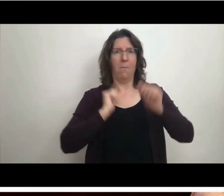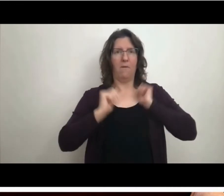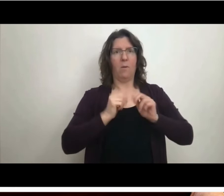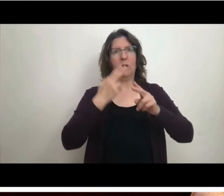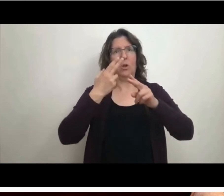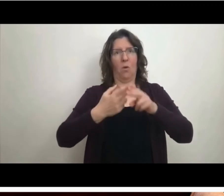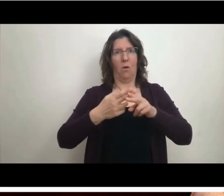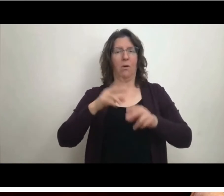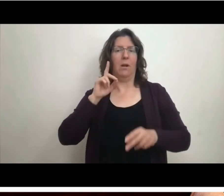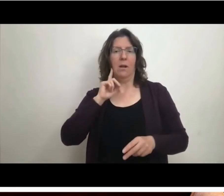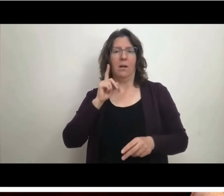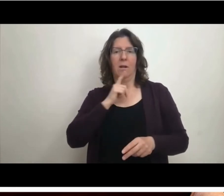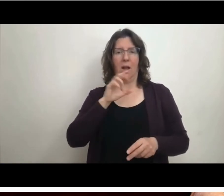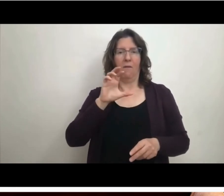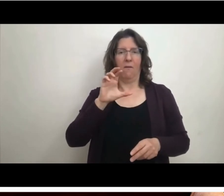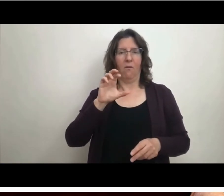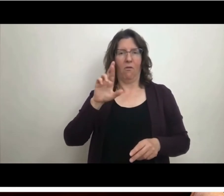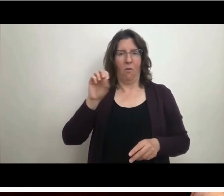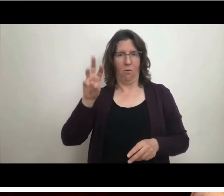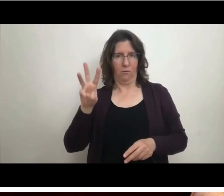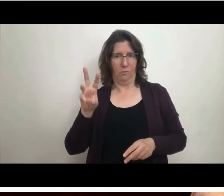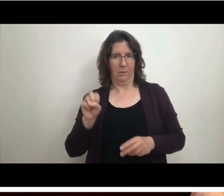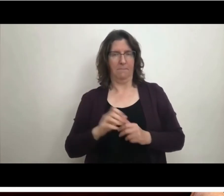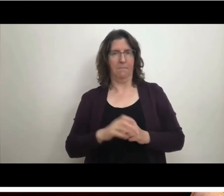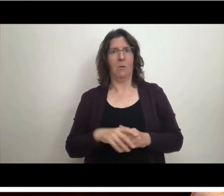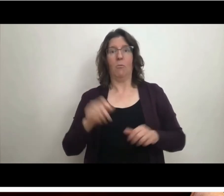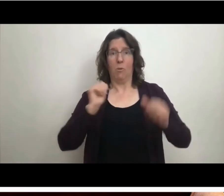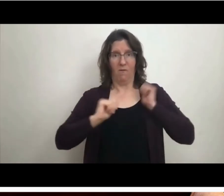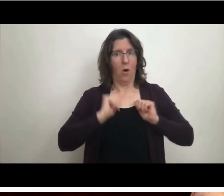All the elements combined to create the "Deaf Crows."